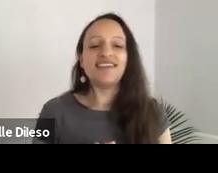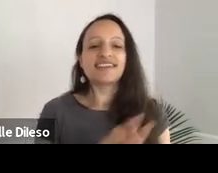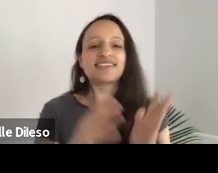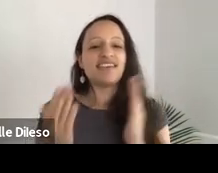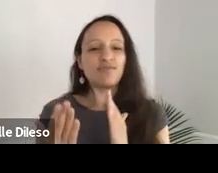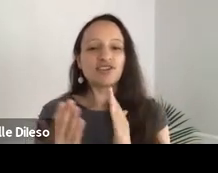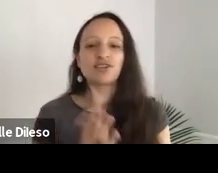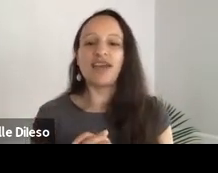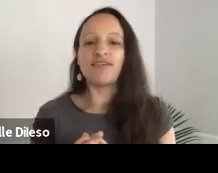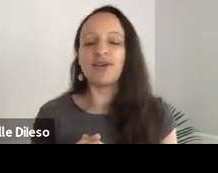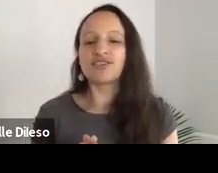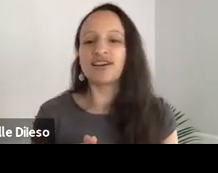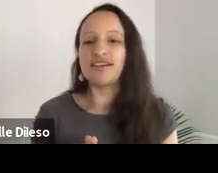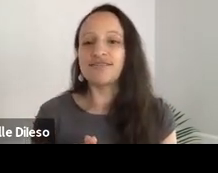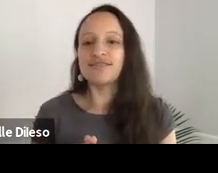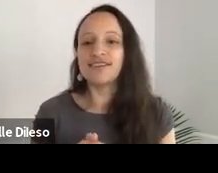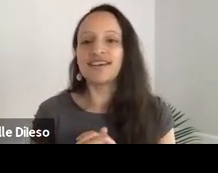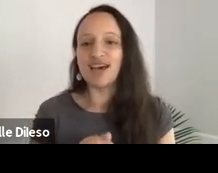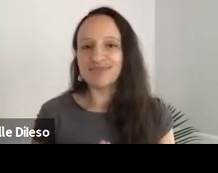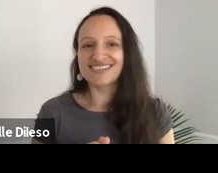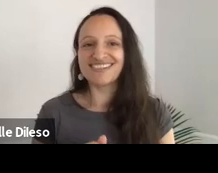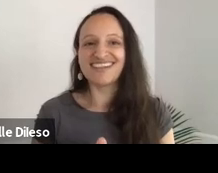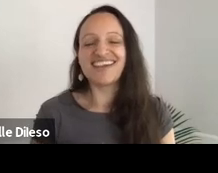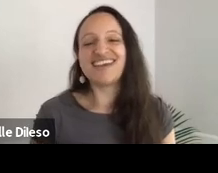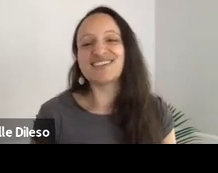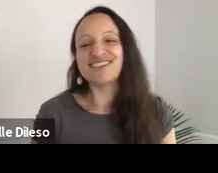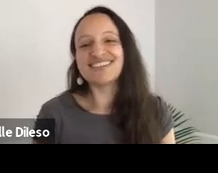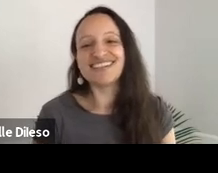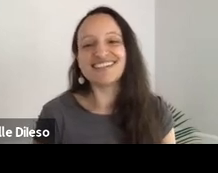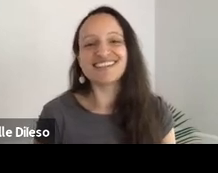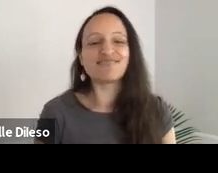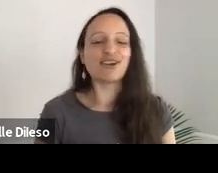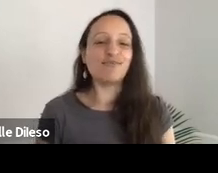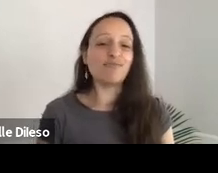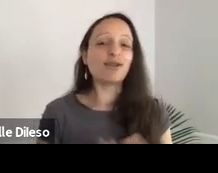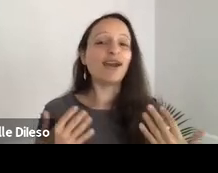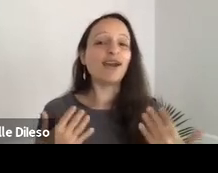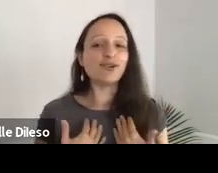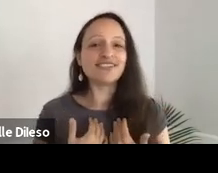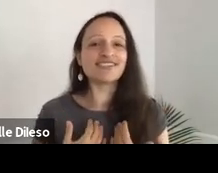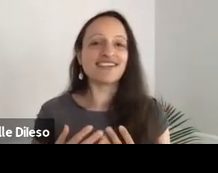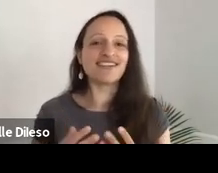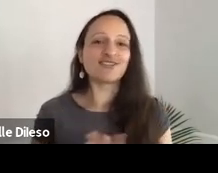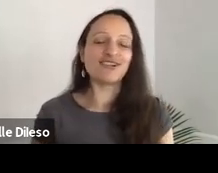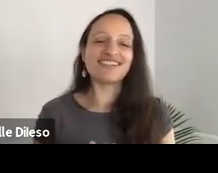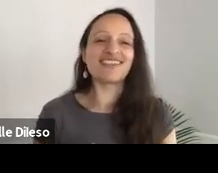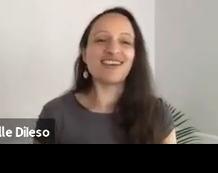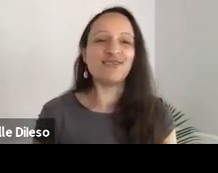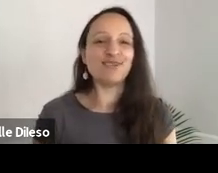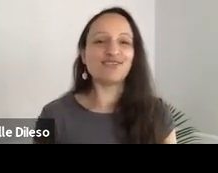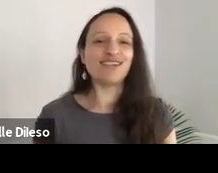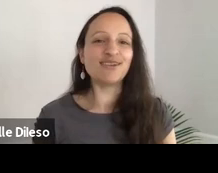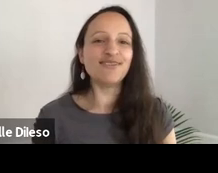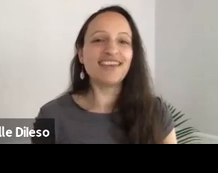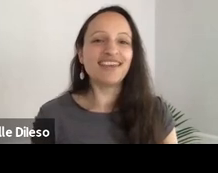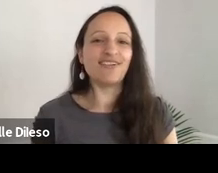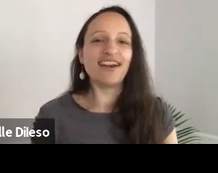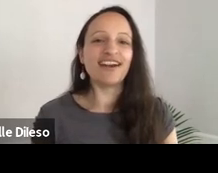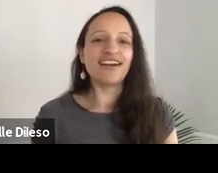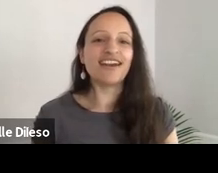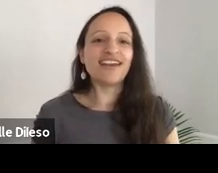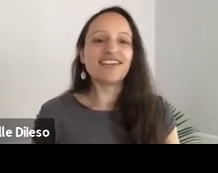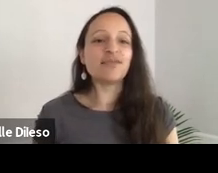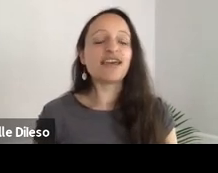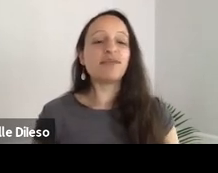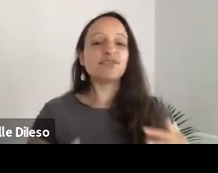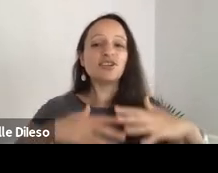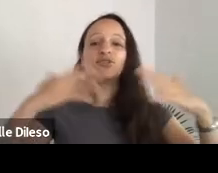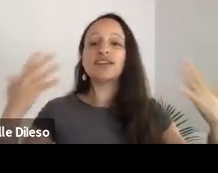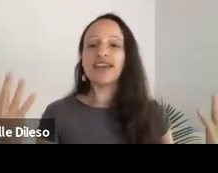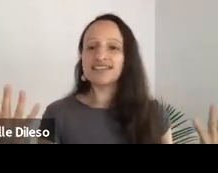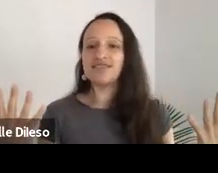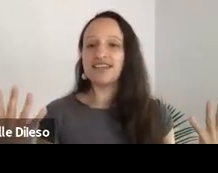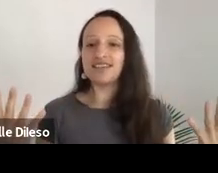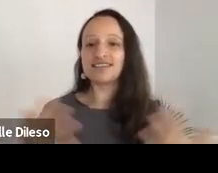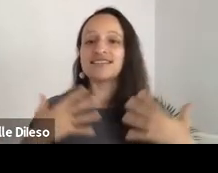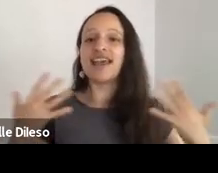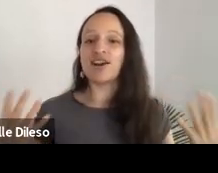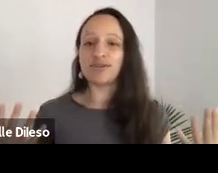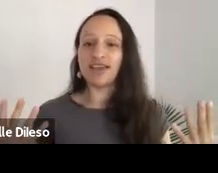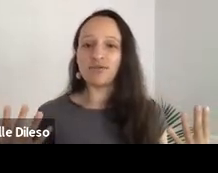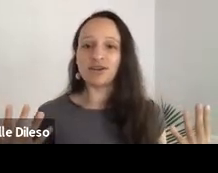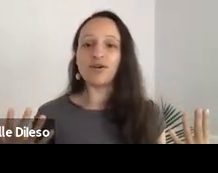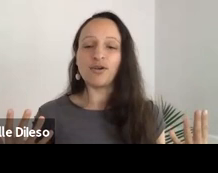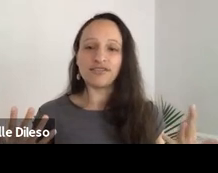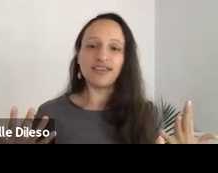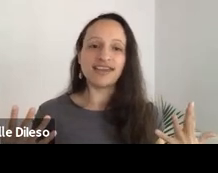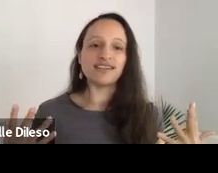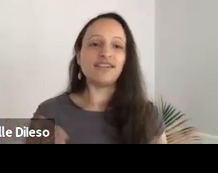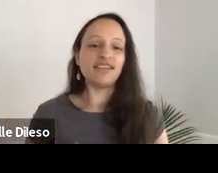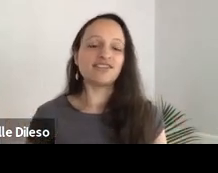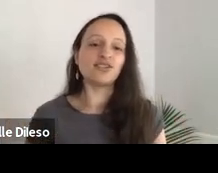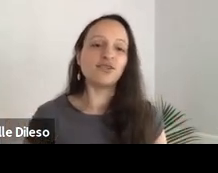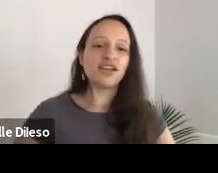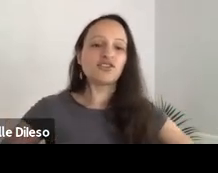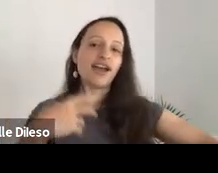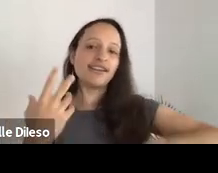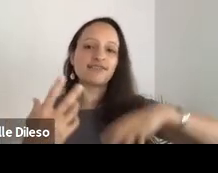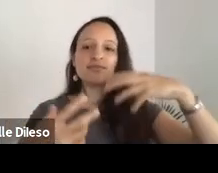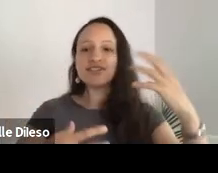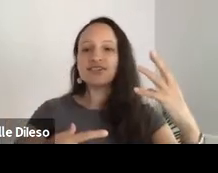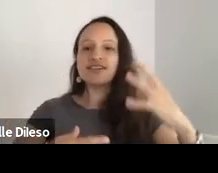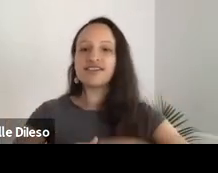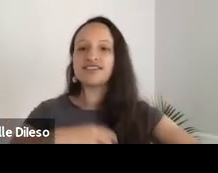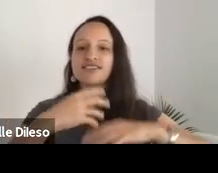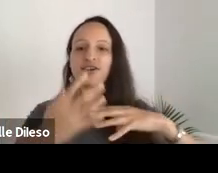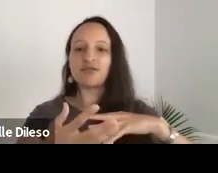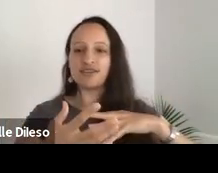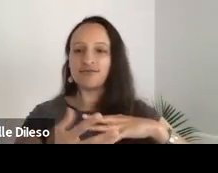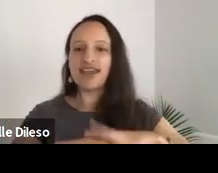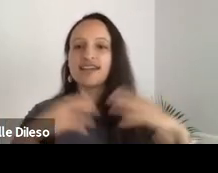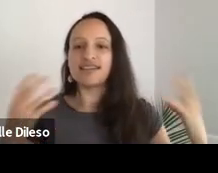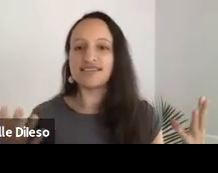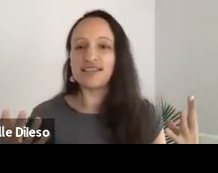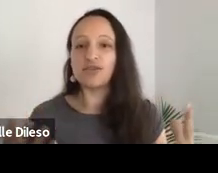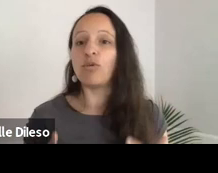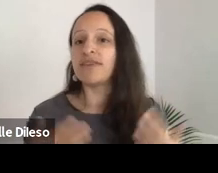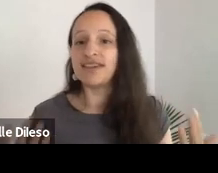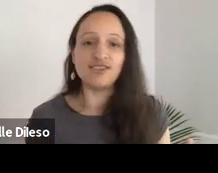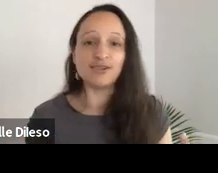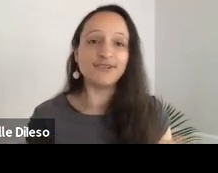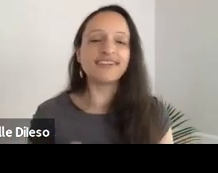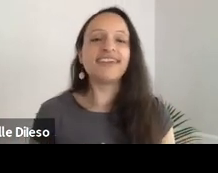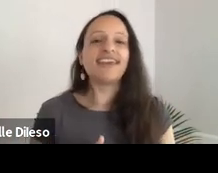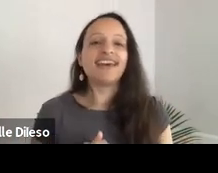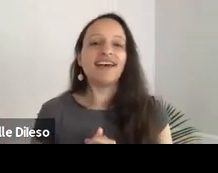And next to that picture we have a picture of cups. So this is from one of my own stories at the museum where sometimes you're doing an activity in this case airplay where the goal of the activity is to try different materials, over the fan and see what